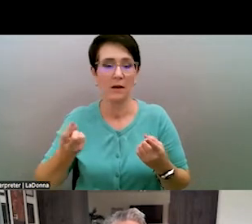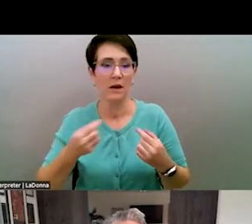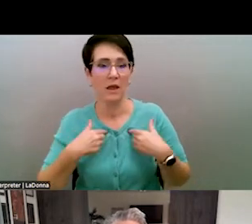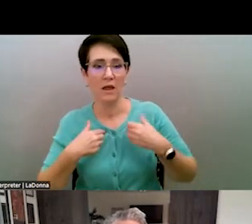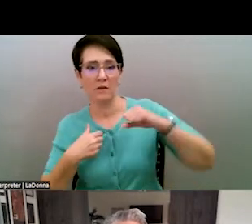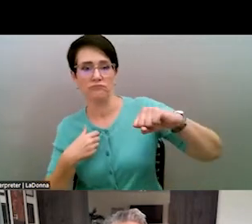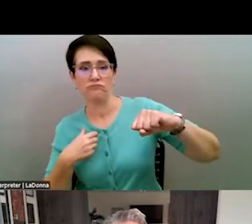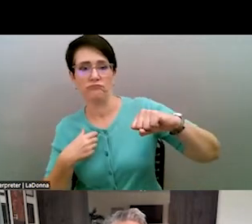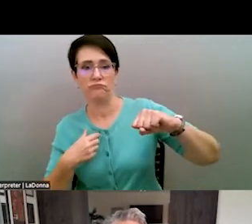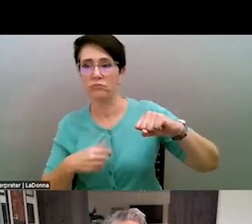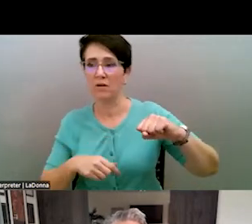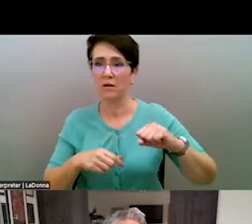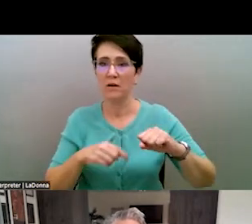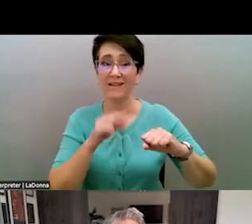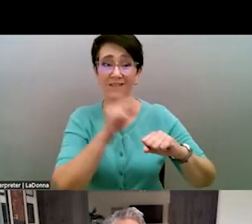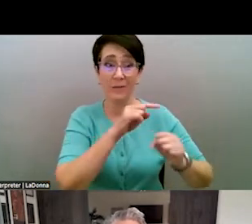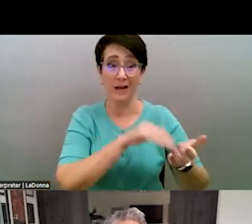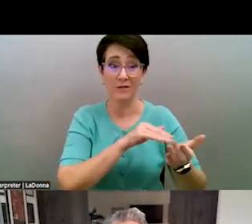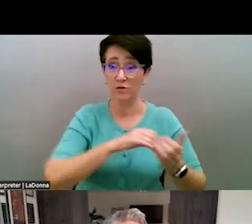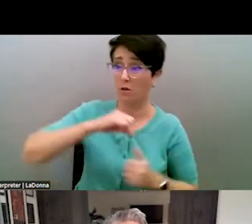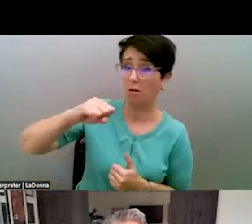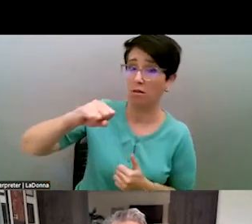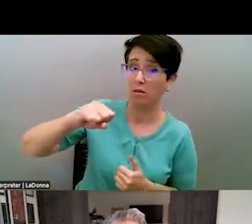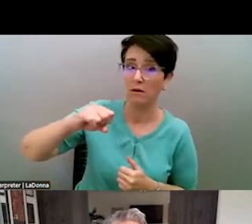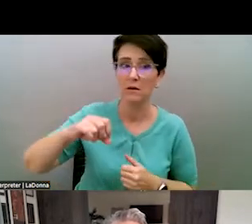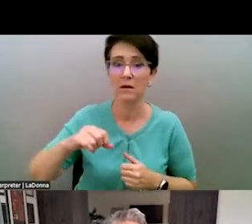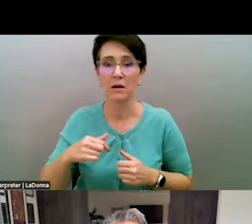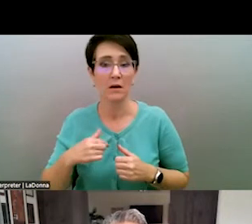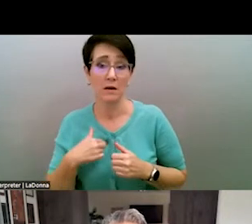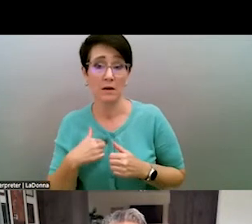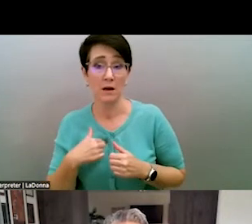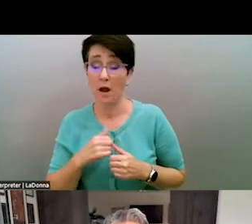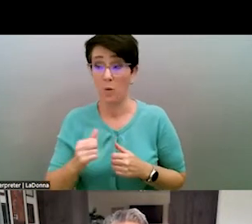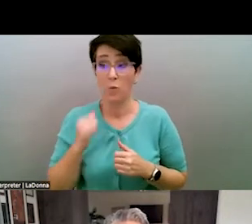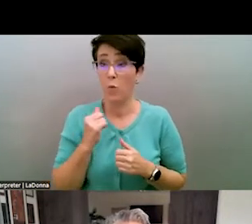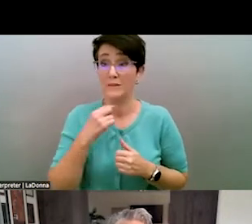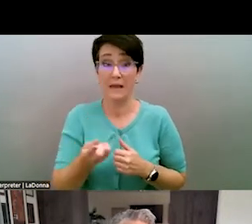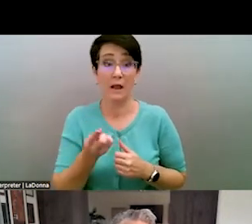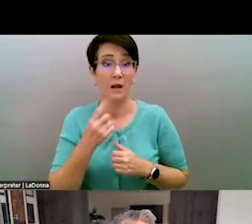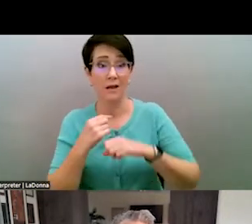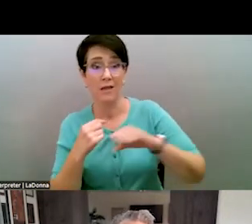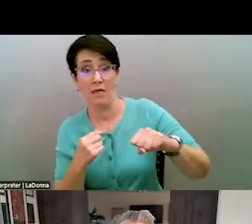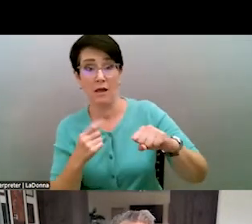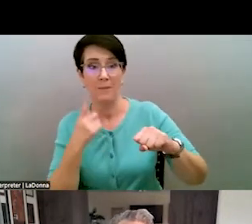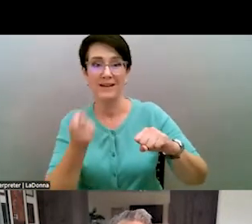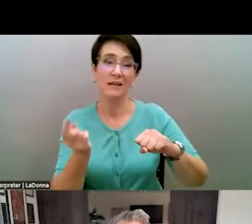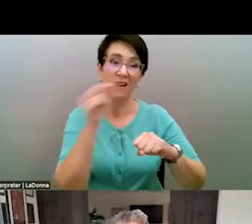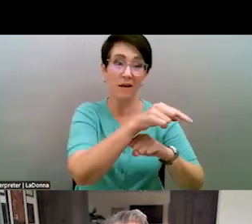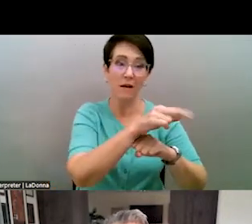SAY WHAT THEY'RE GOING THROUGH. THEY SAY NOT SAYING WHAT I HAVE GONE THROUGH. OBVIOUSLY